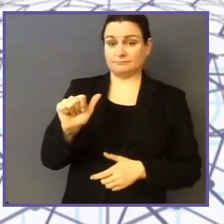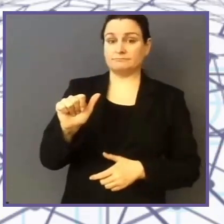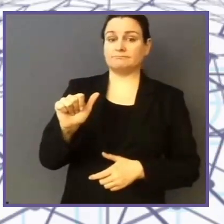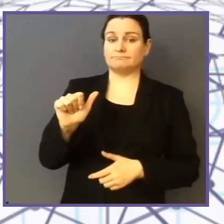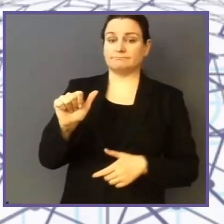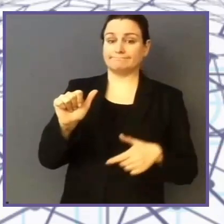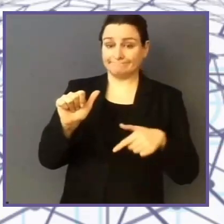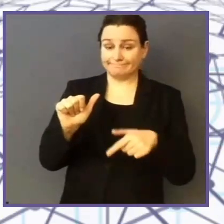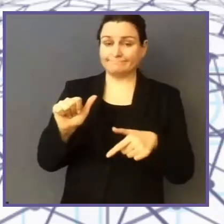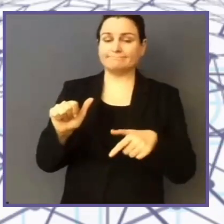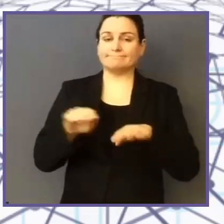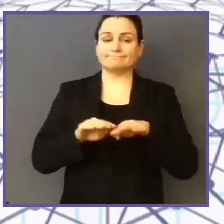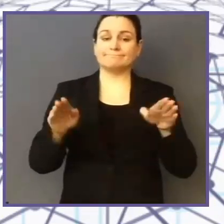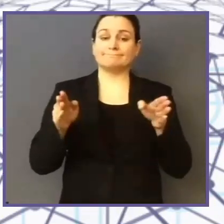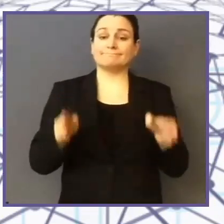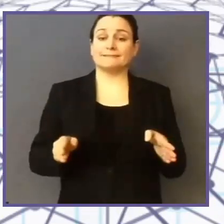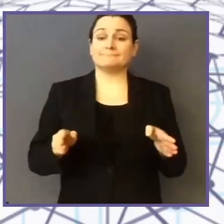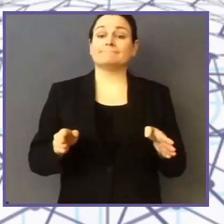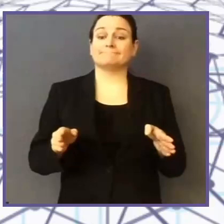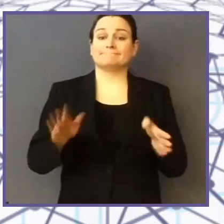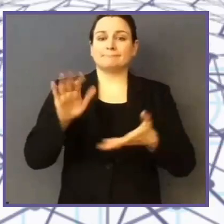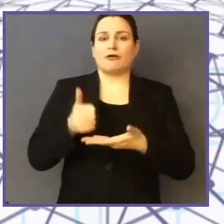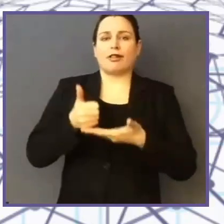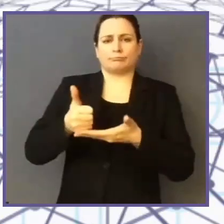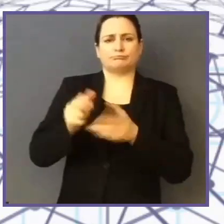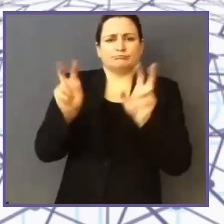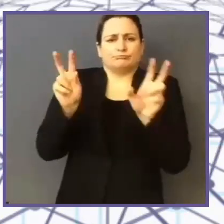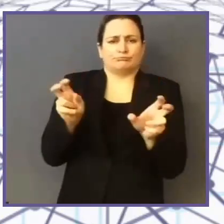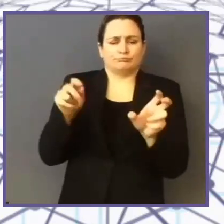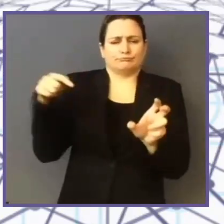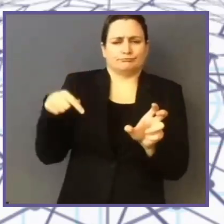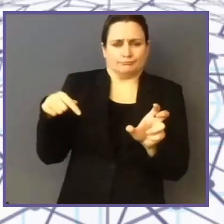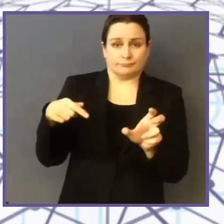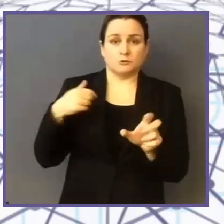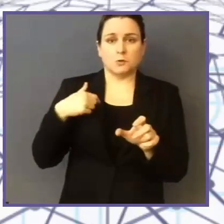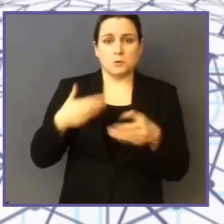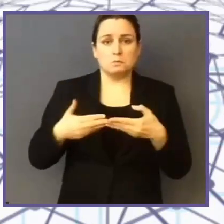Under the help desk, we receive a variety of requests related to the provision of inclusive